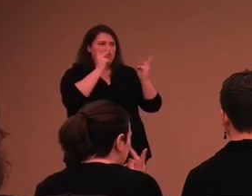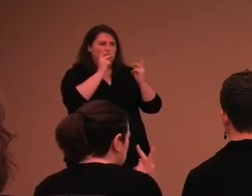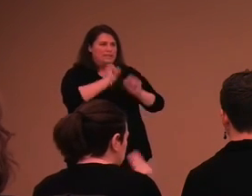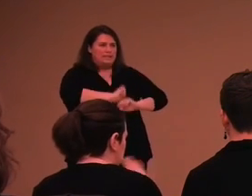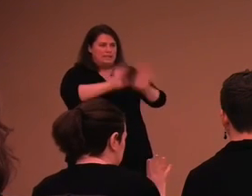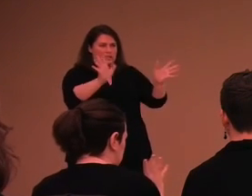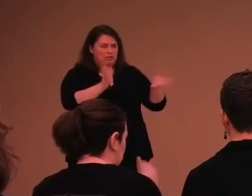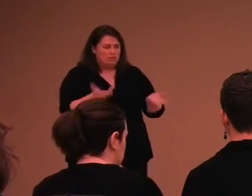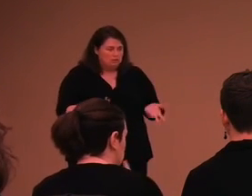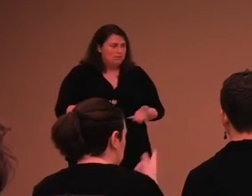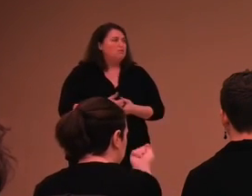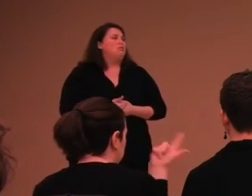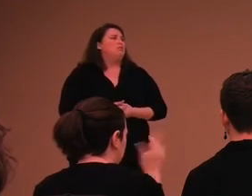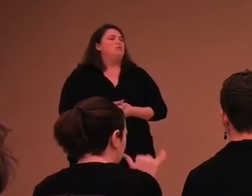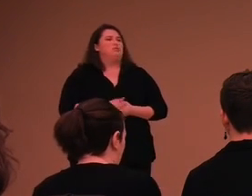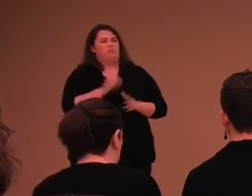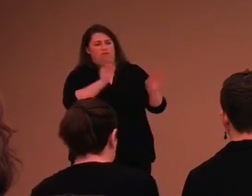so we've got to remove that and move that over and